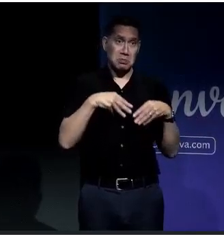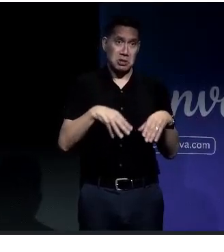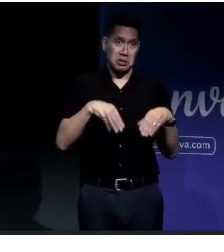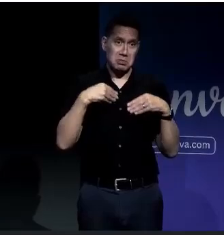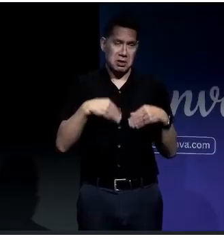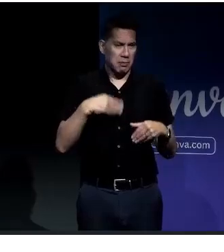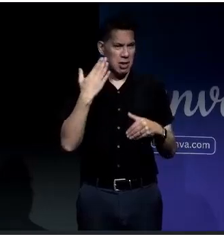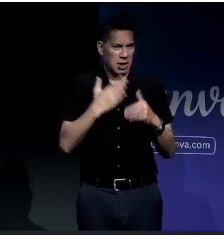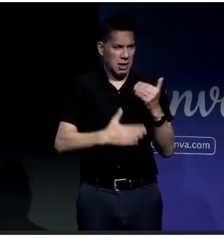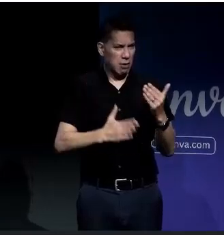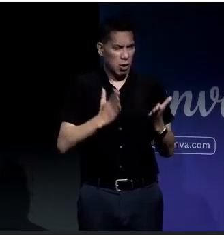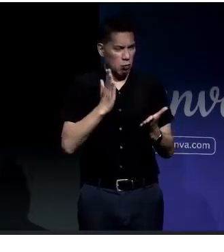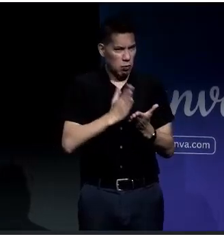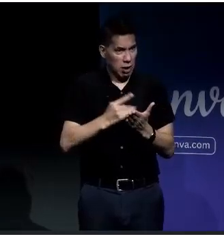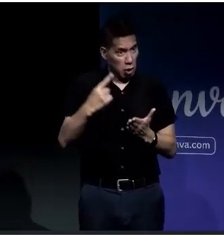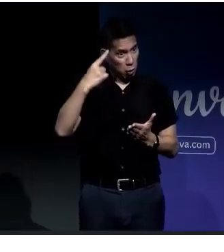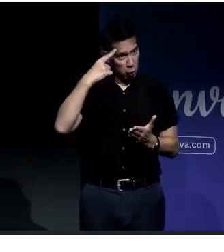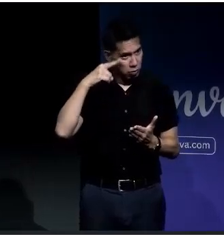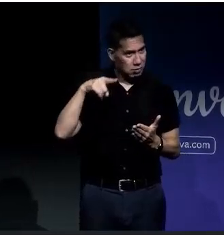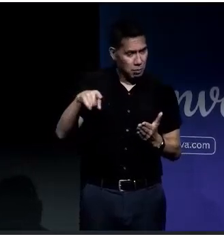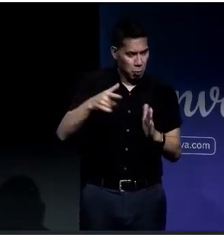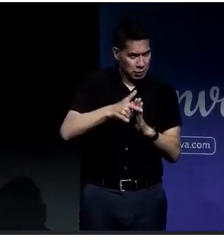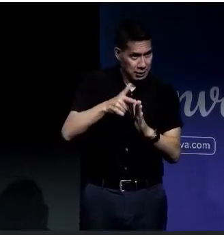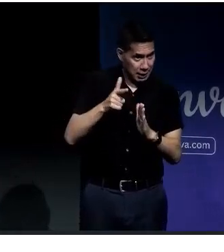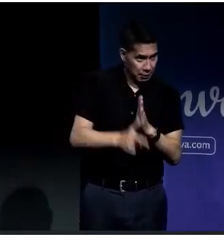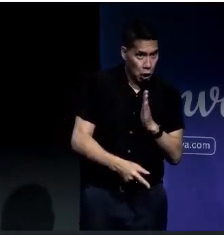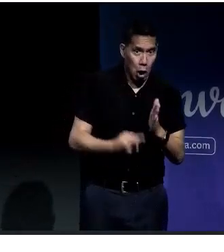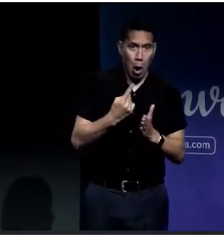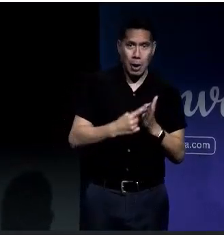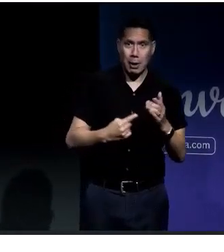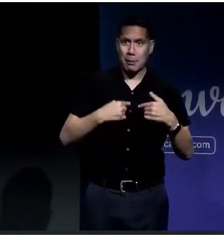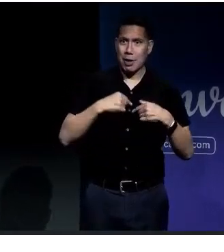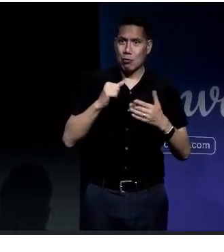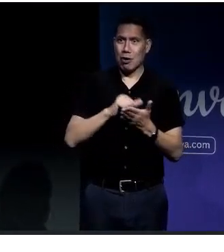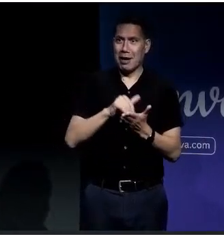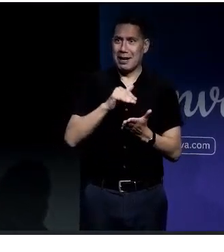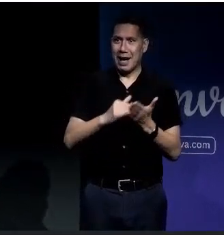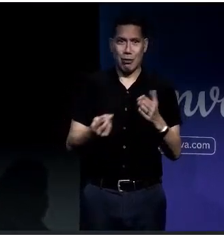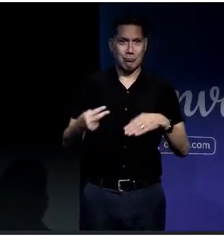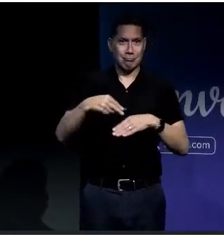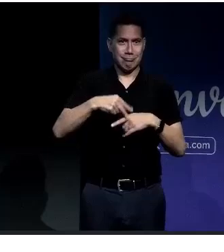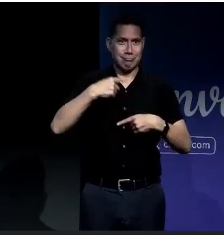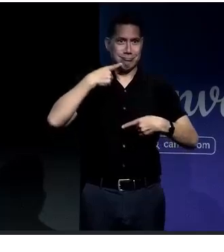Because who would think about that in any more depth except me right now doing this presentation. Uh, that's why I'm here.